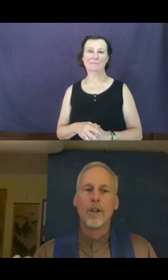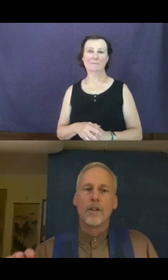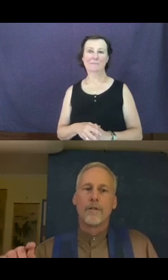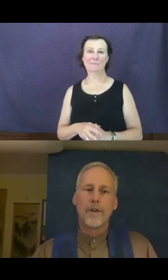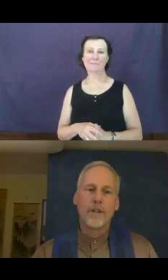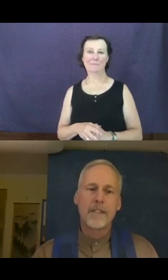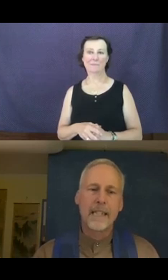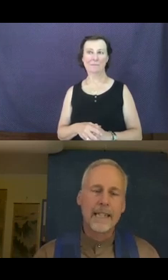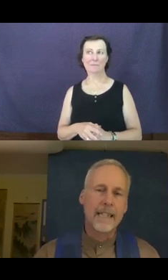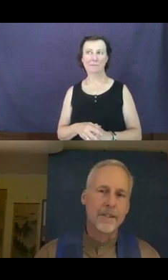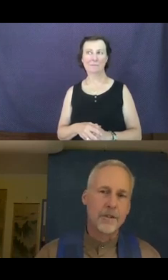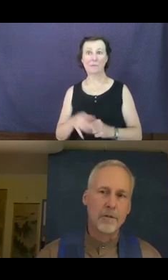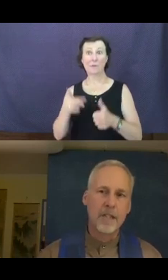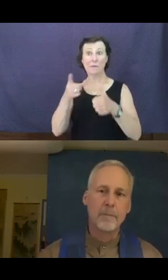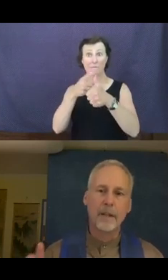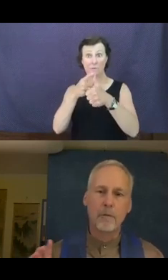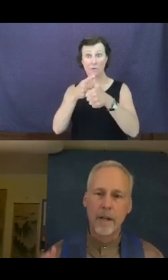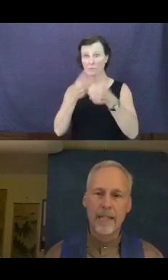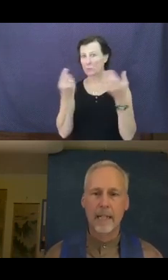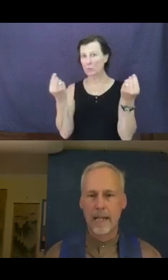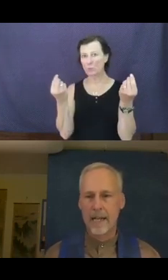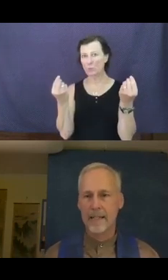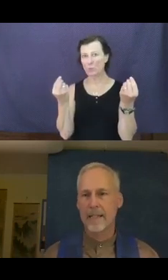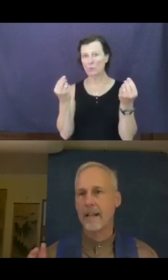The first thing is to simply recognize that